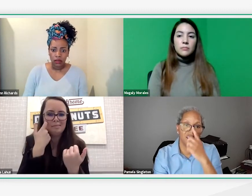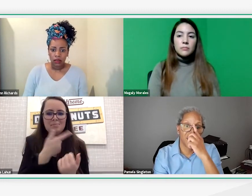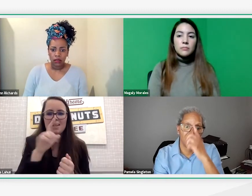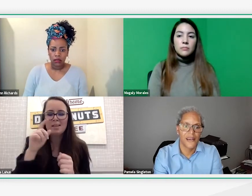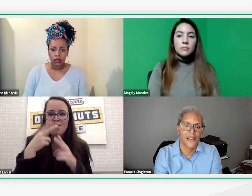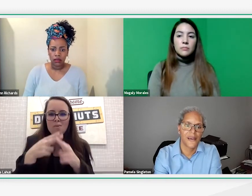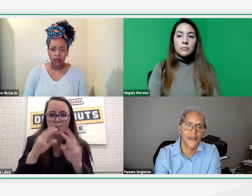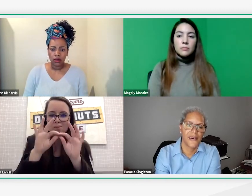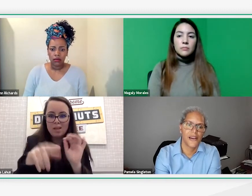Mm-hmm. >>MASHA LAHUN: